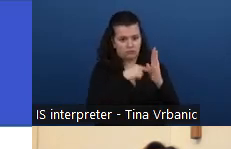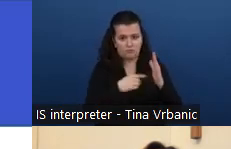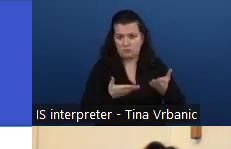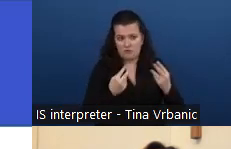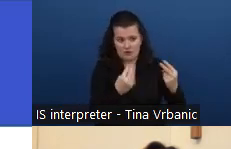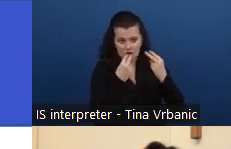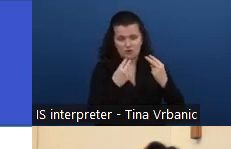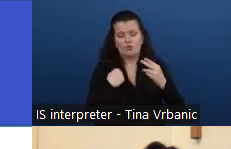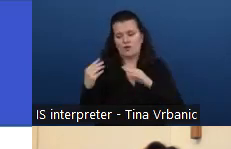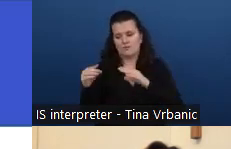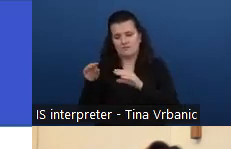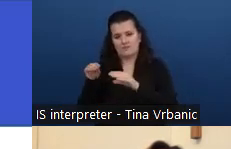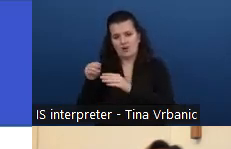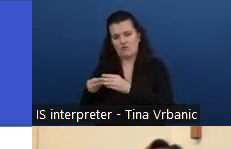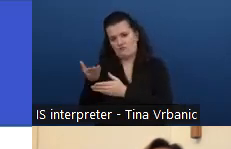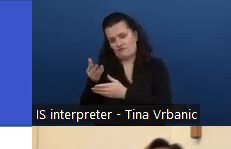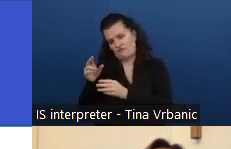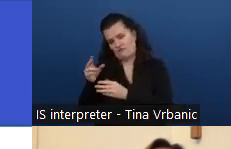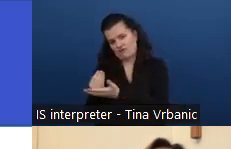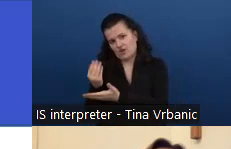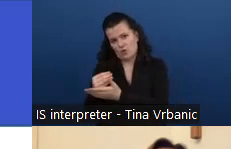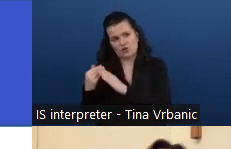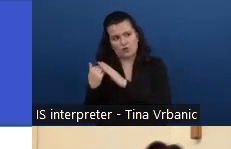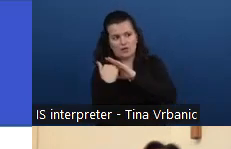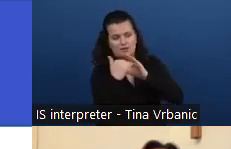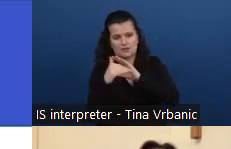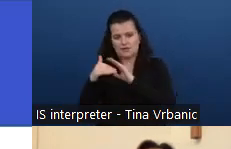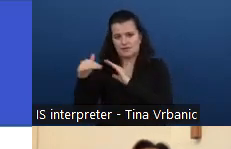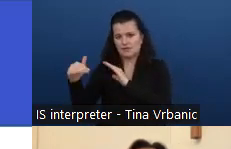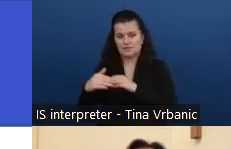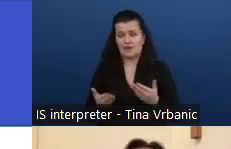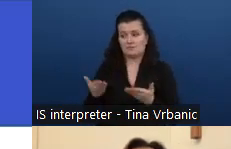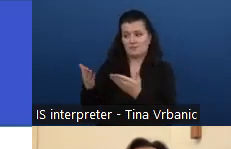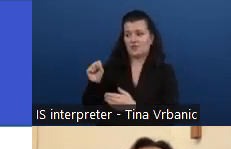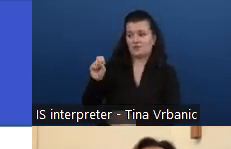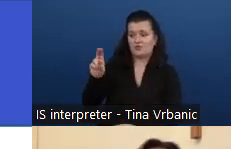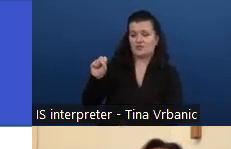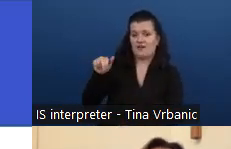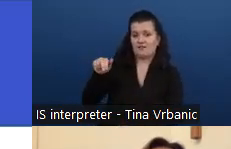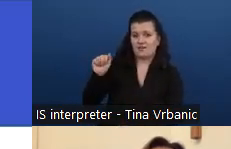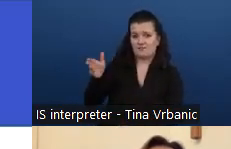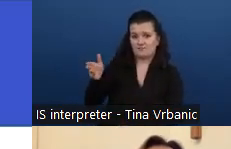Thank you, Malcolm, again. And we'll stick to English this time.